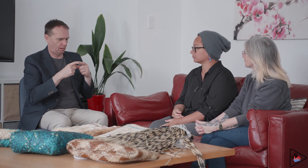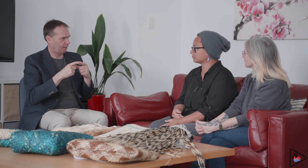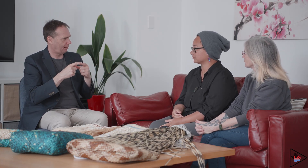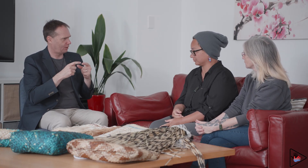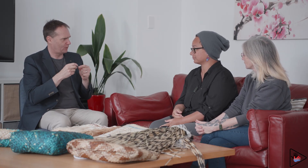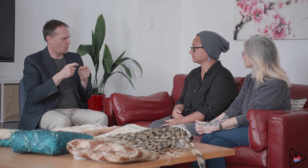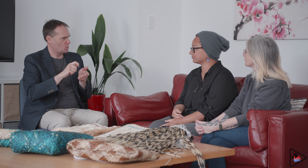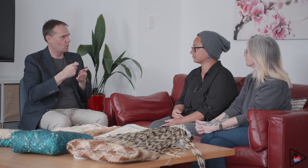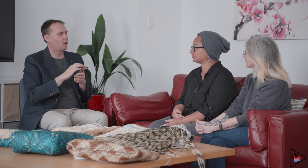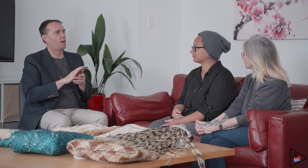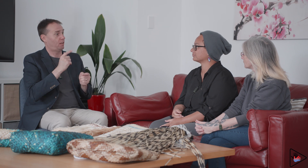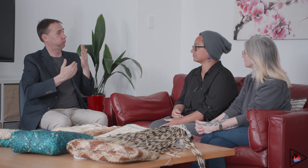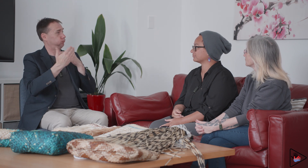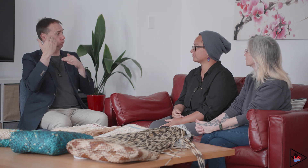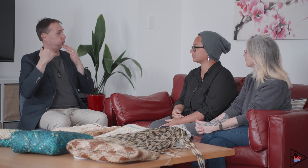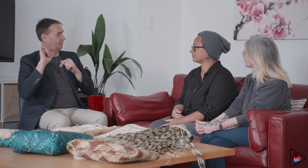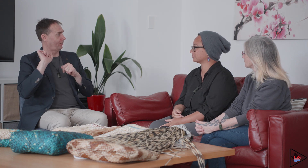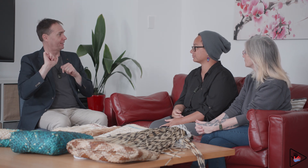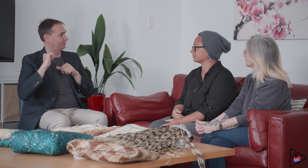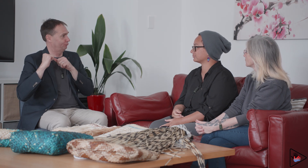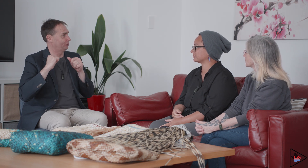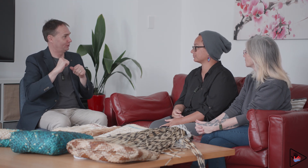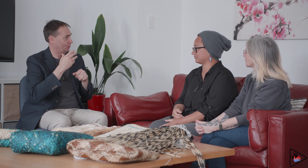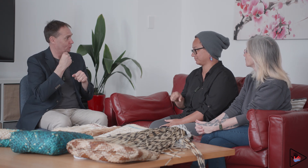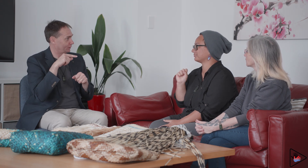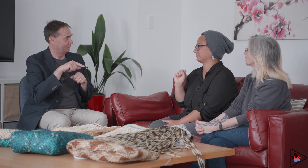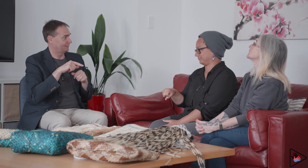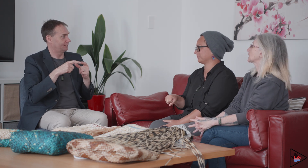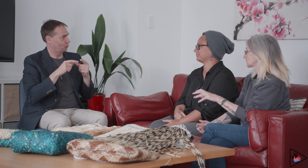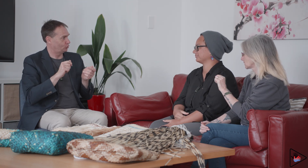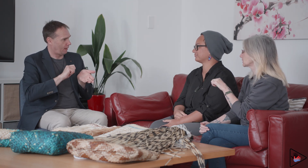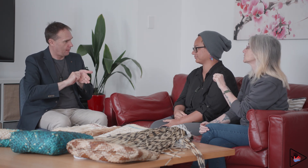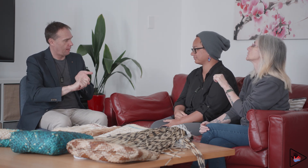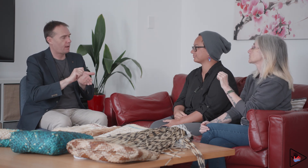of that plate. Right. Like a mussel shell has got a sharp edge to it. So, traditionally